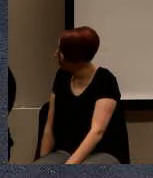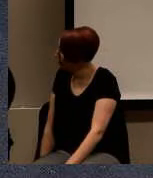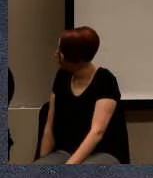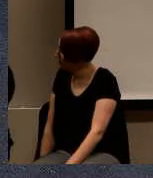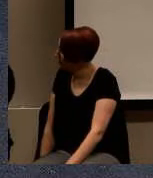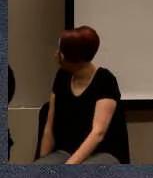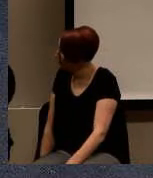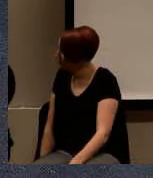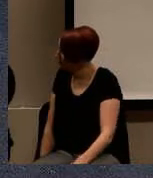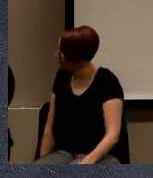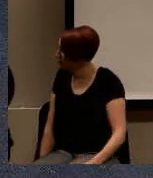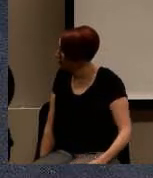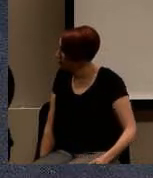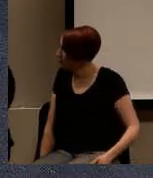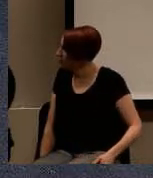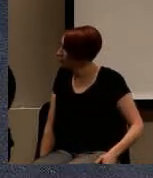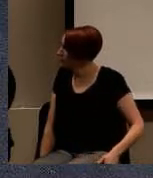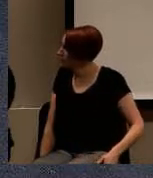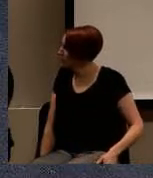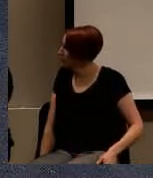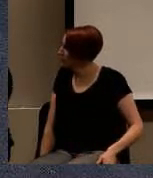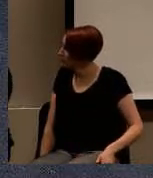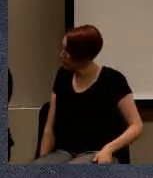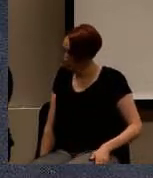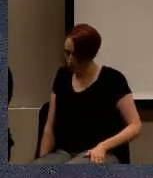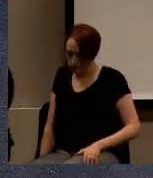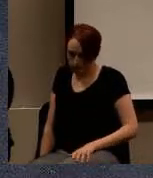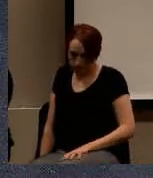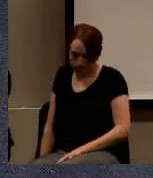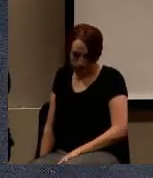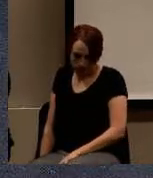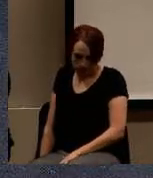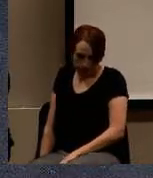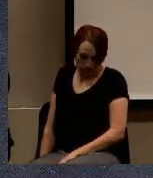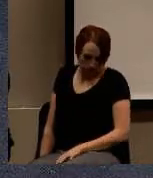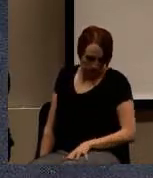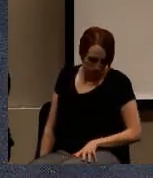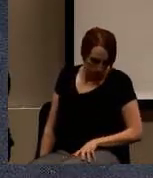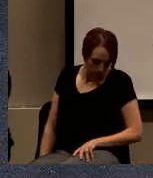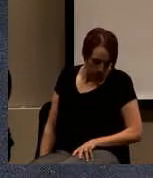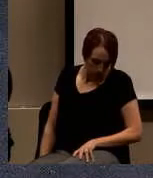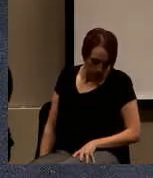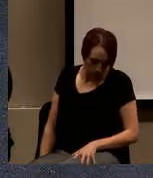want to ask your doctor, suggestions you might want to go through with your doctor. Things like again changing the time that you're